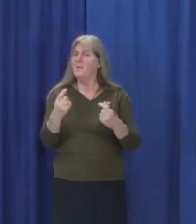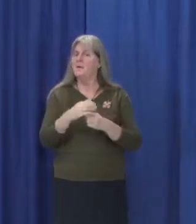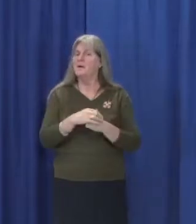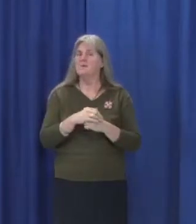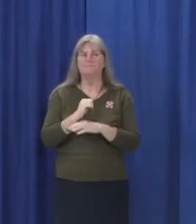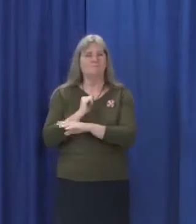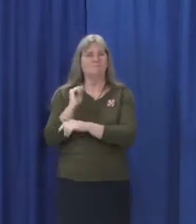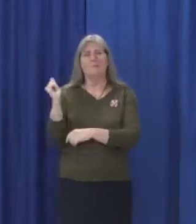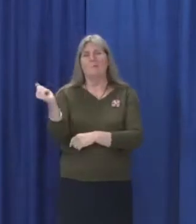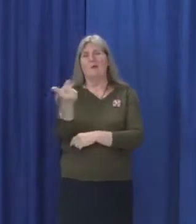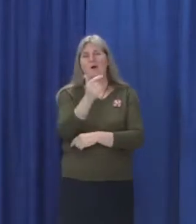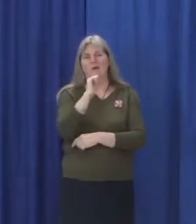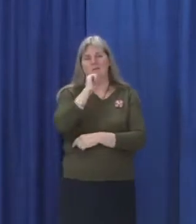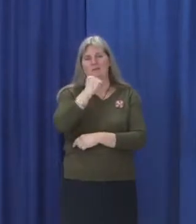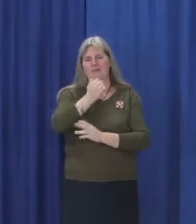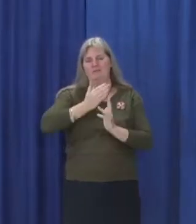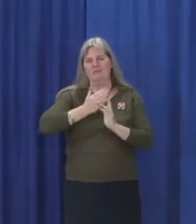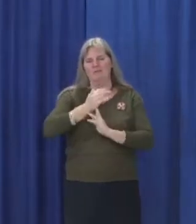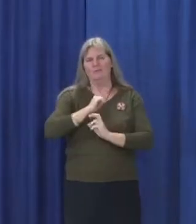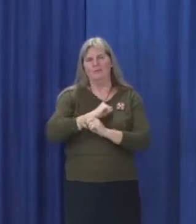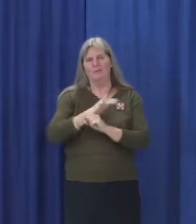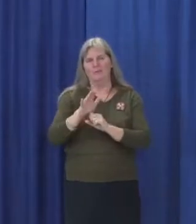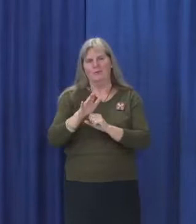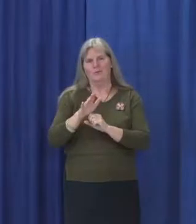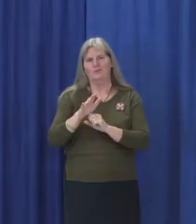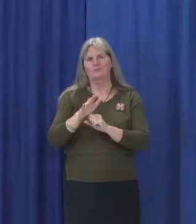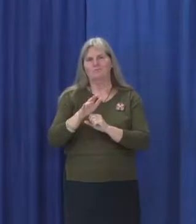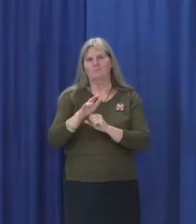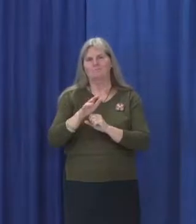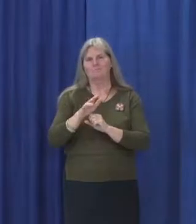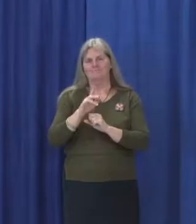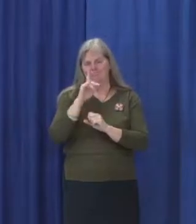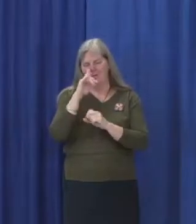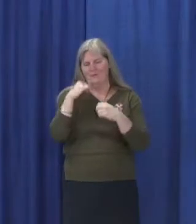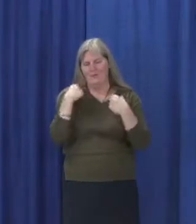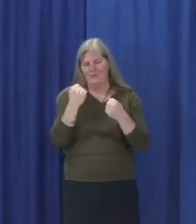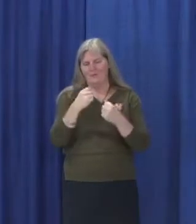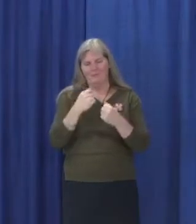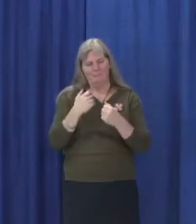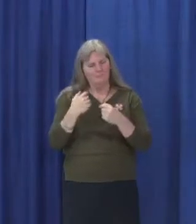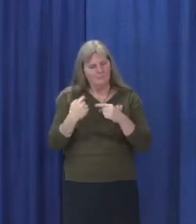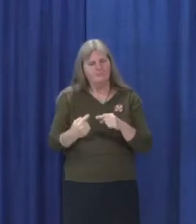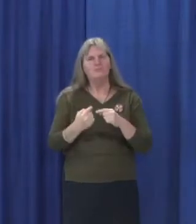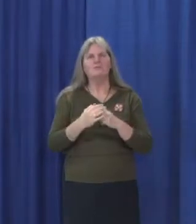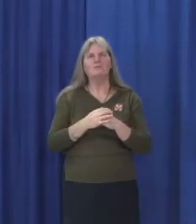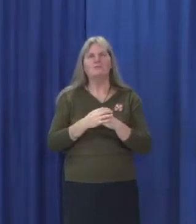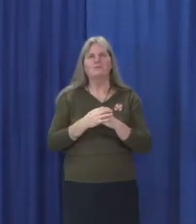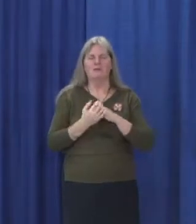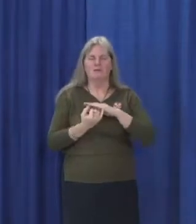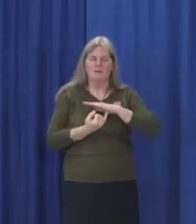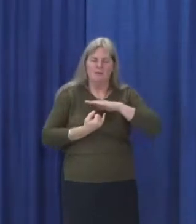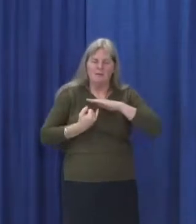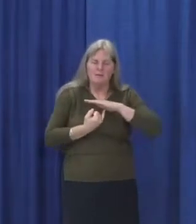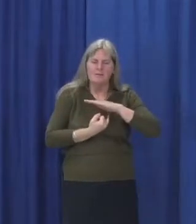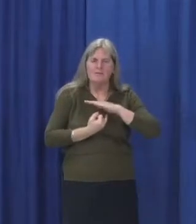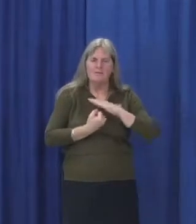We've all suffered throughout the pandemic because of mental health. Because of isolation and